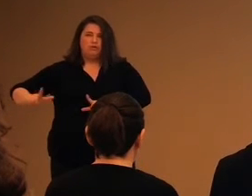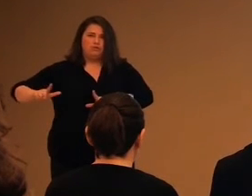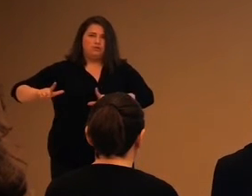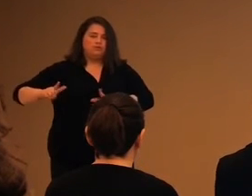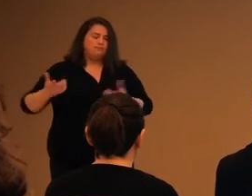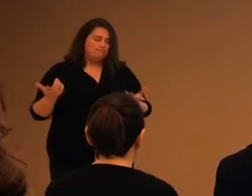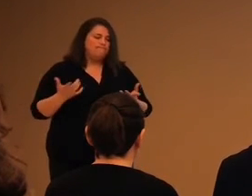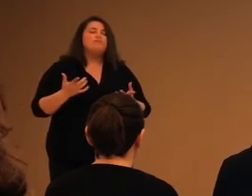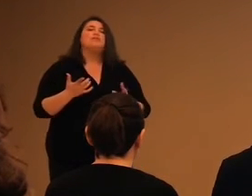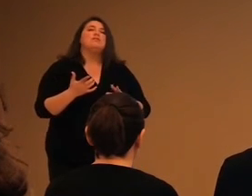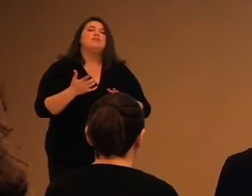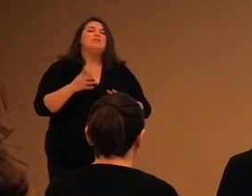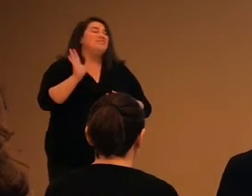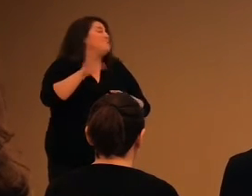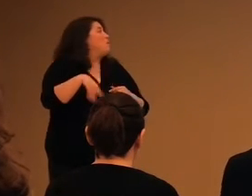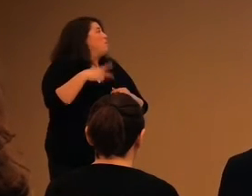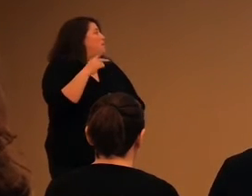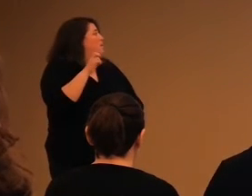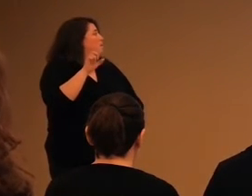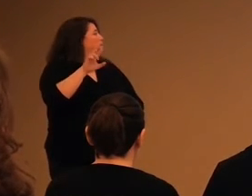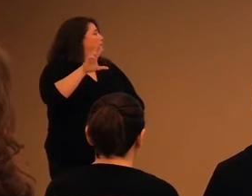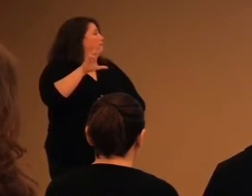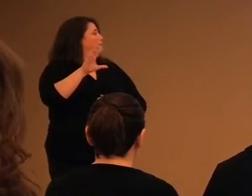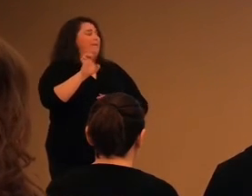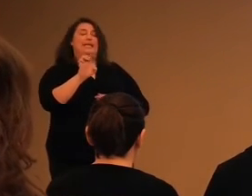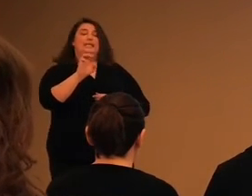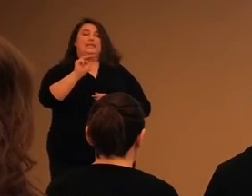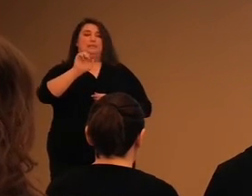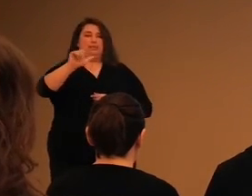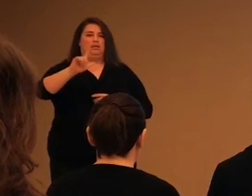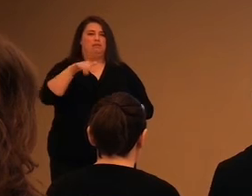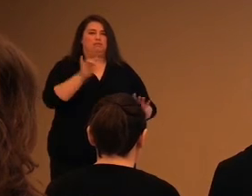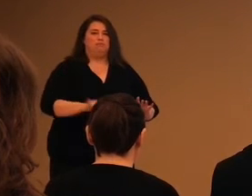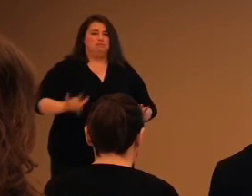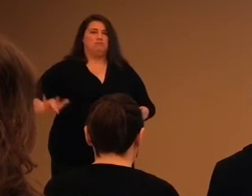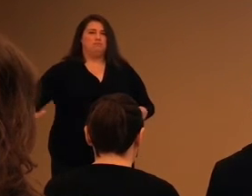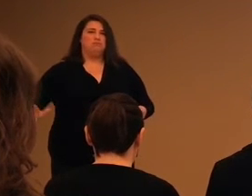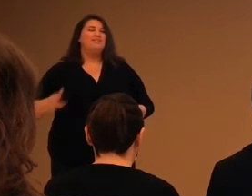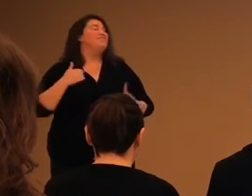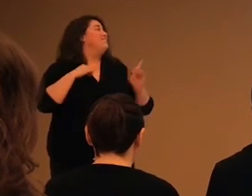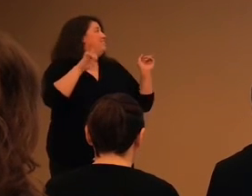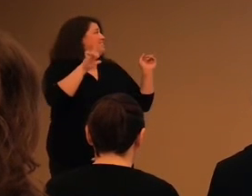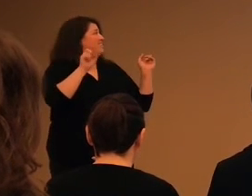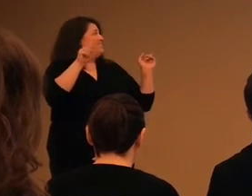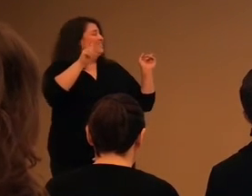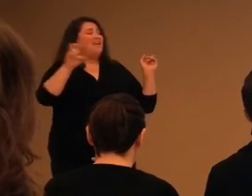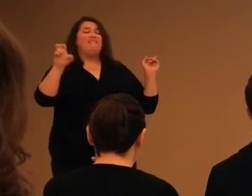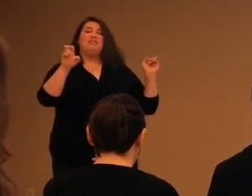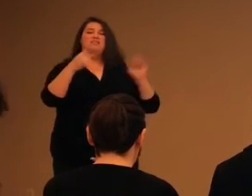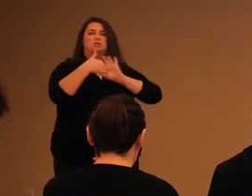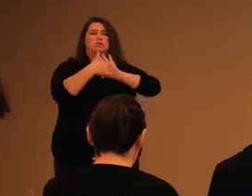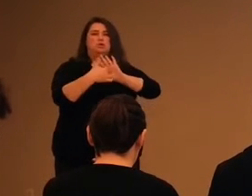the peace medals This is the leve model that demonstrates the city in 18-49 a full